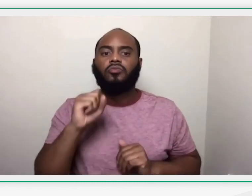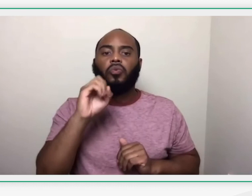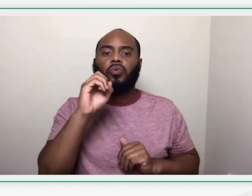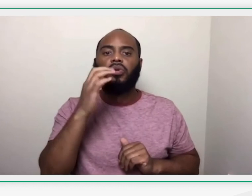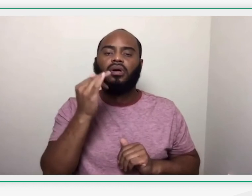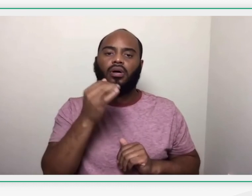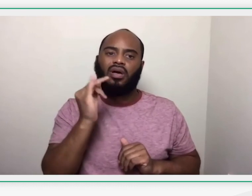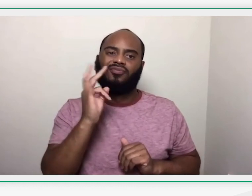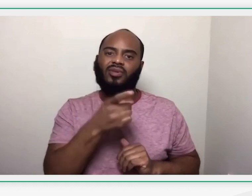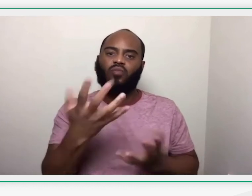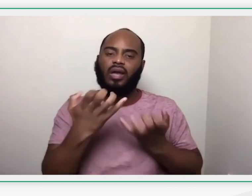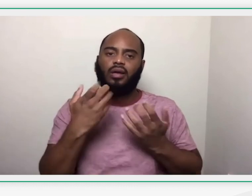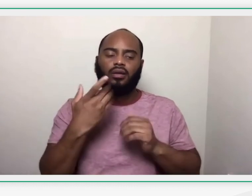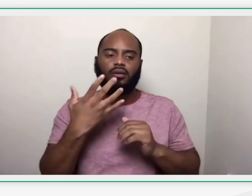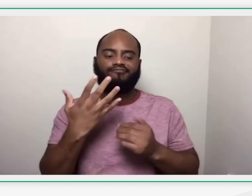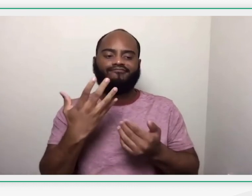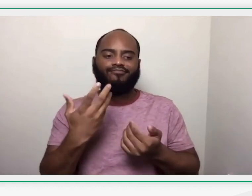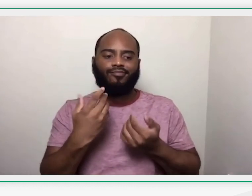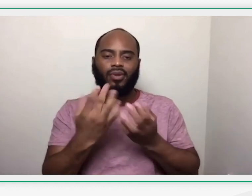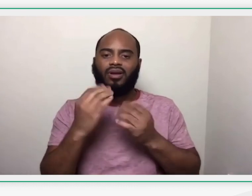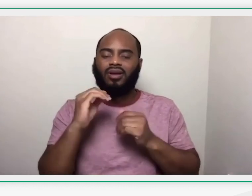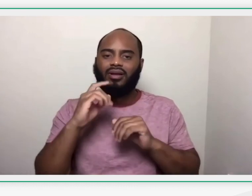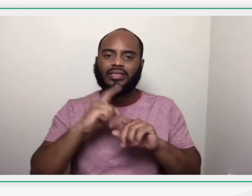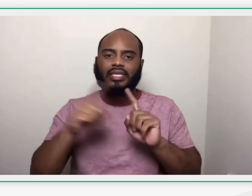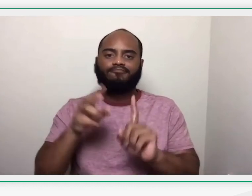So if you would like to have a different perspective